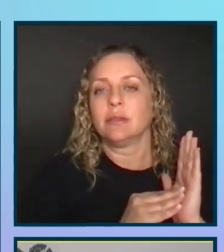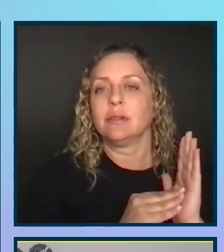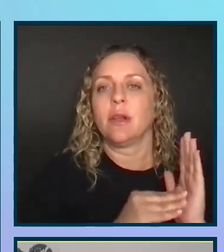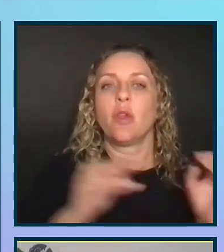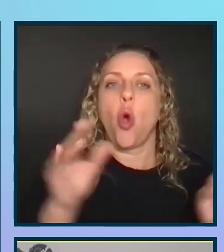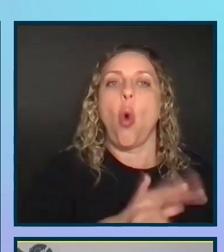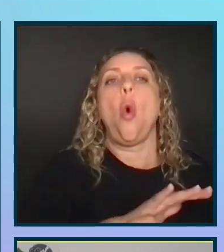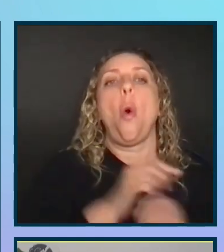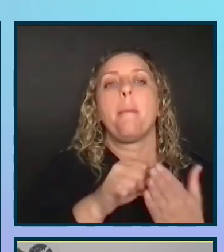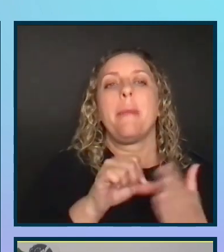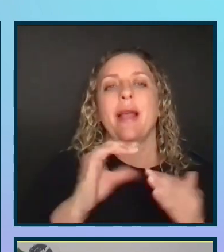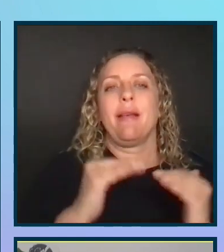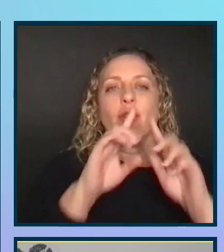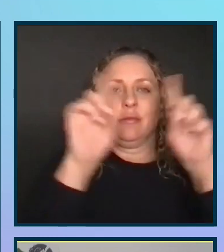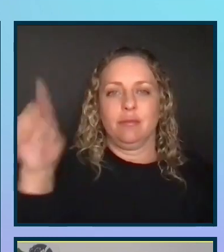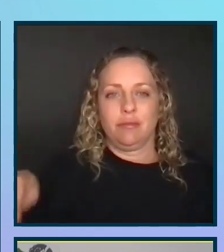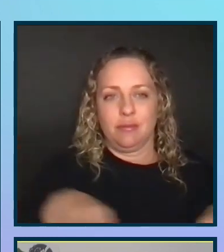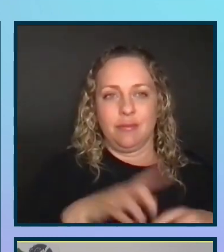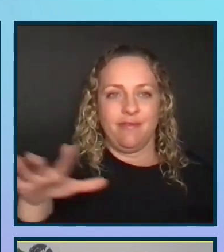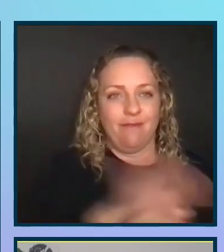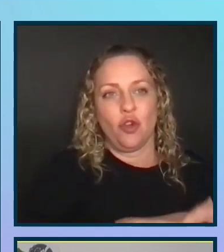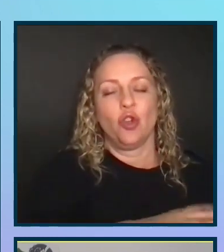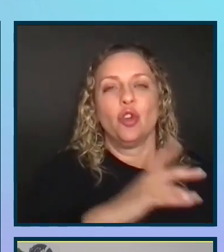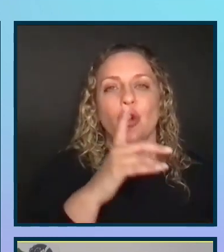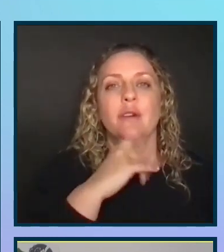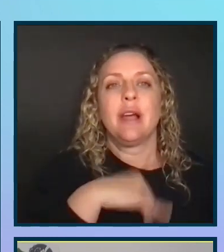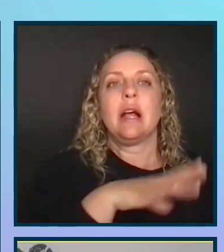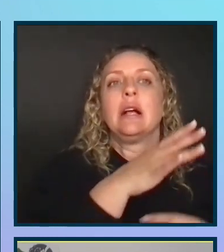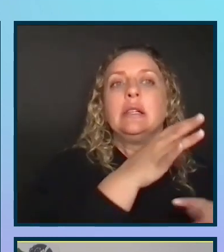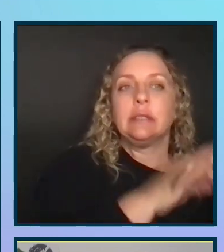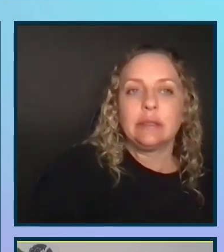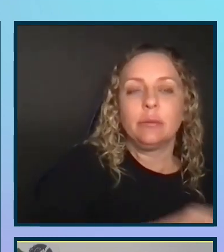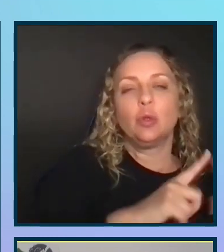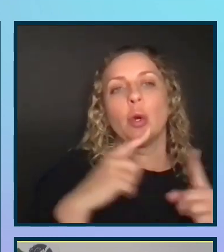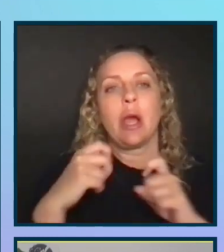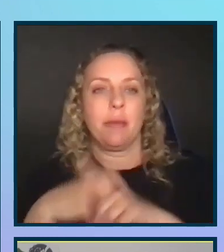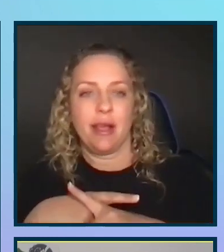If you start having so simple, complicated pages that look like sharp documentations,